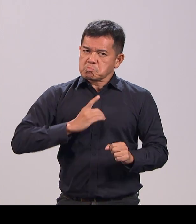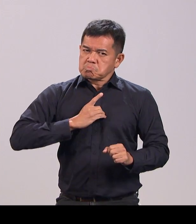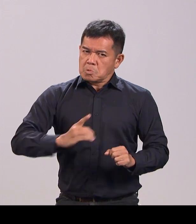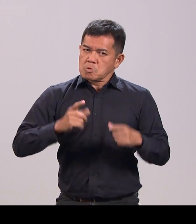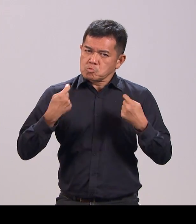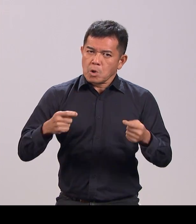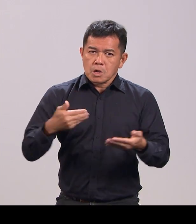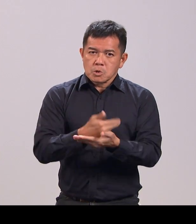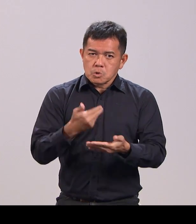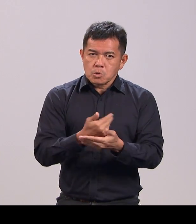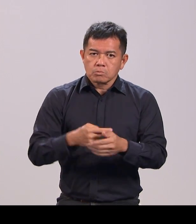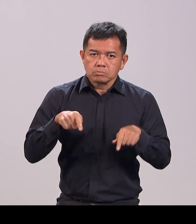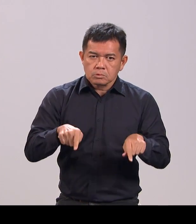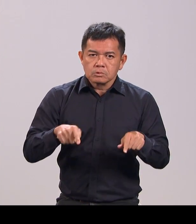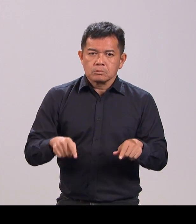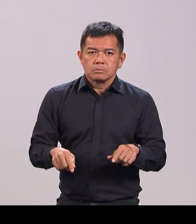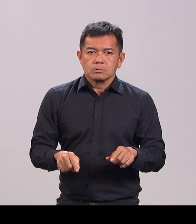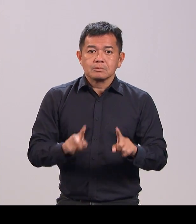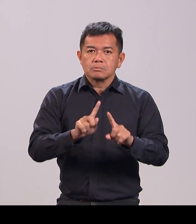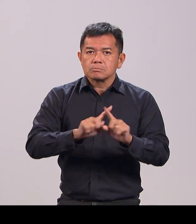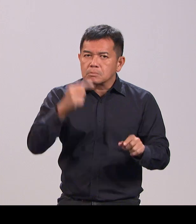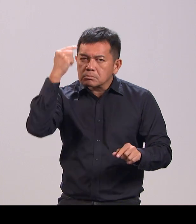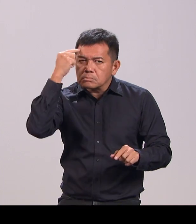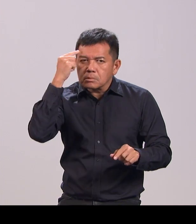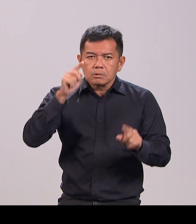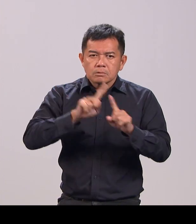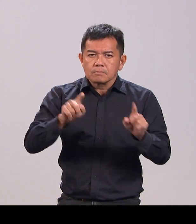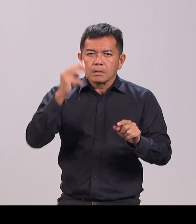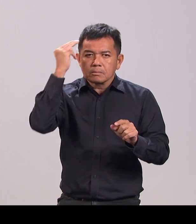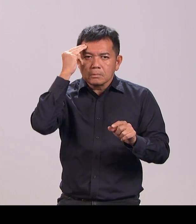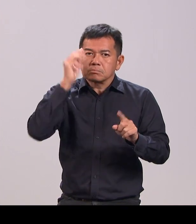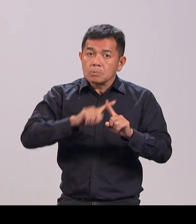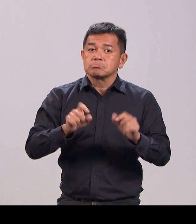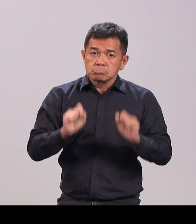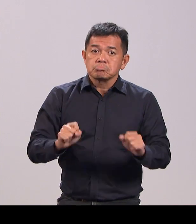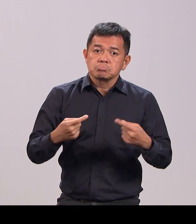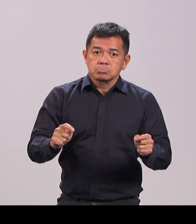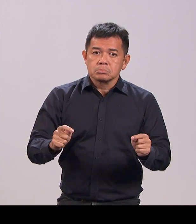That is a different mindset and entrepreneurs have that mindset, need that mindset.